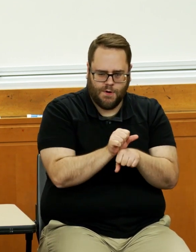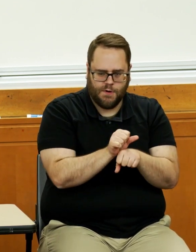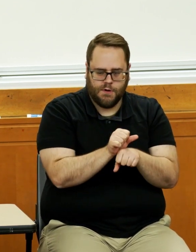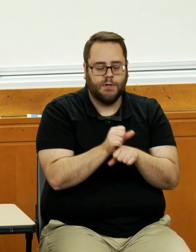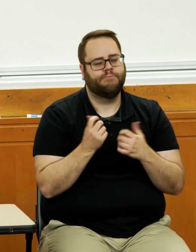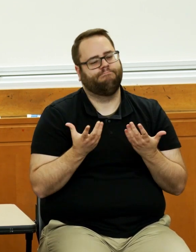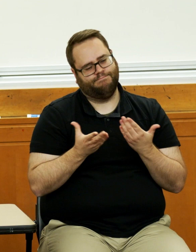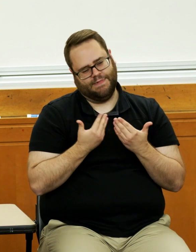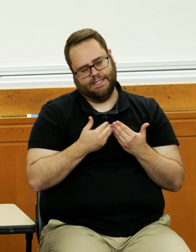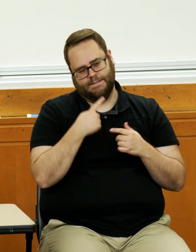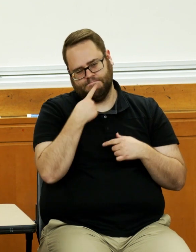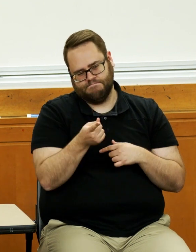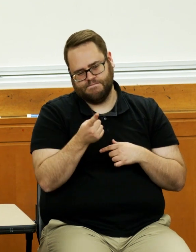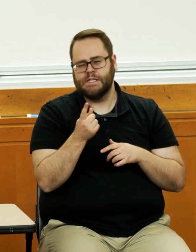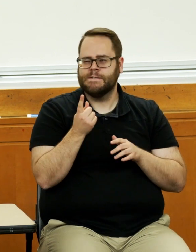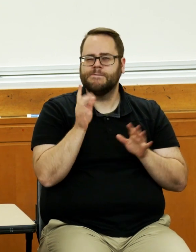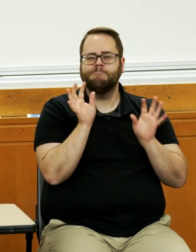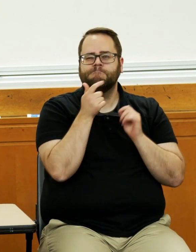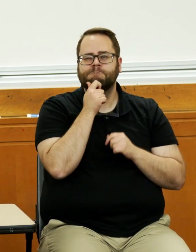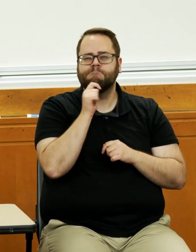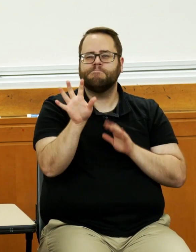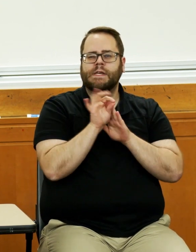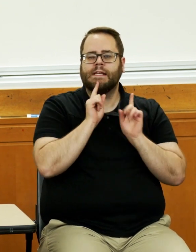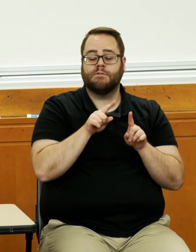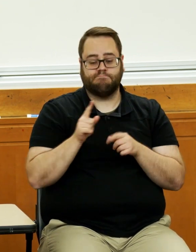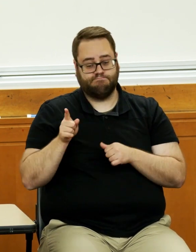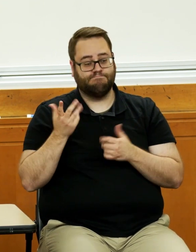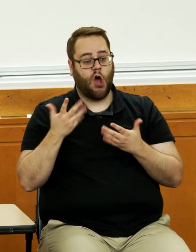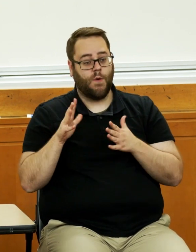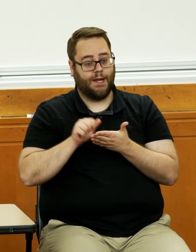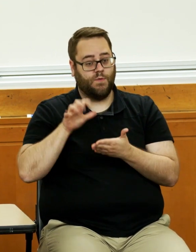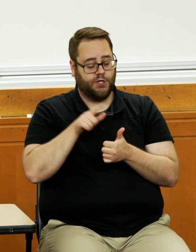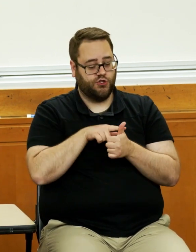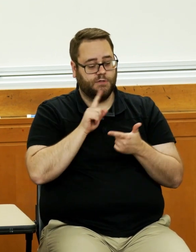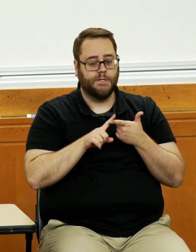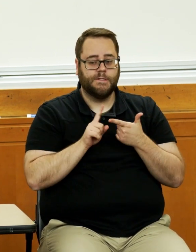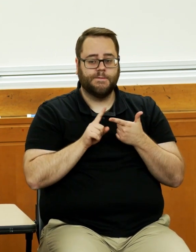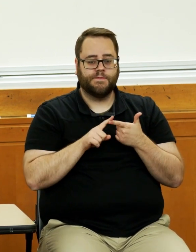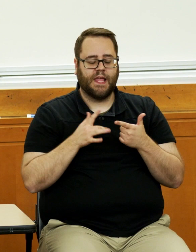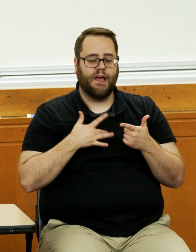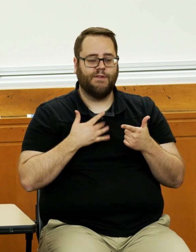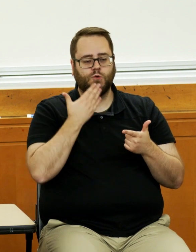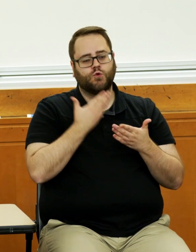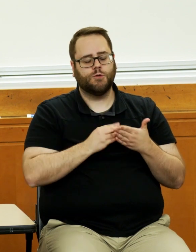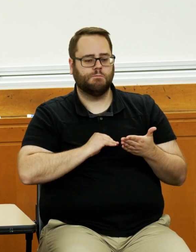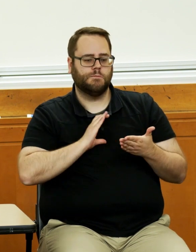easy, let me pick an answer. One, they're already rich, two, it makes them feel good, and three,